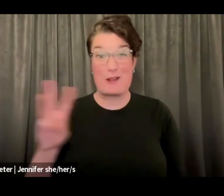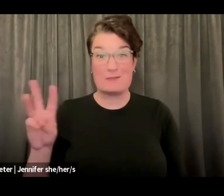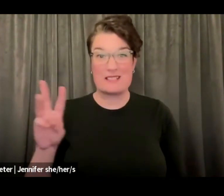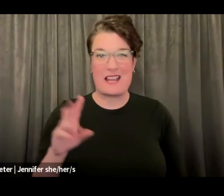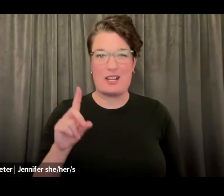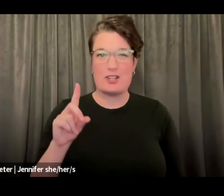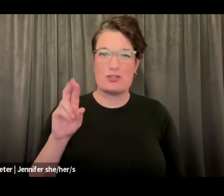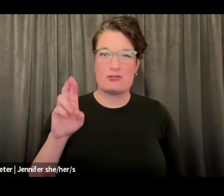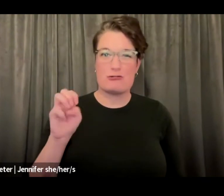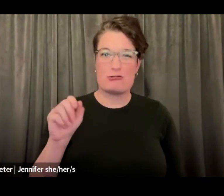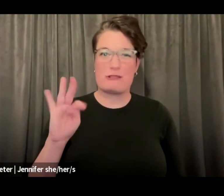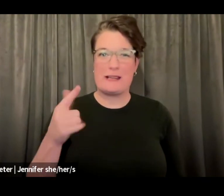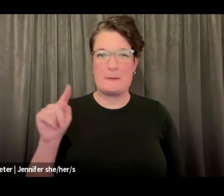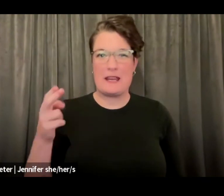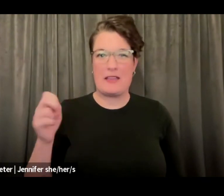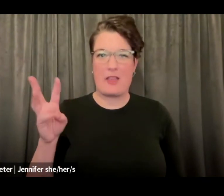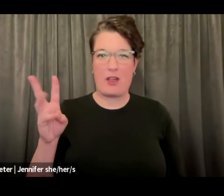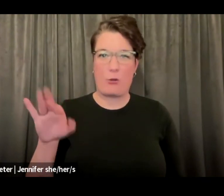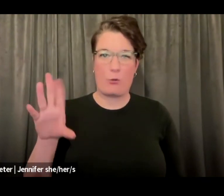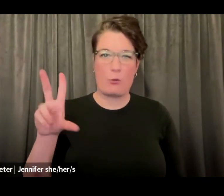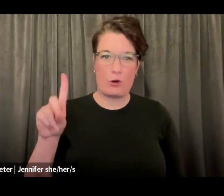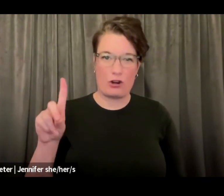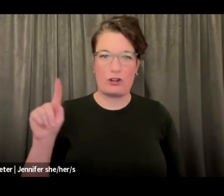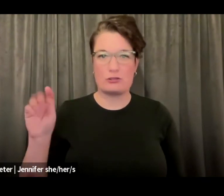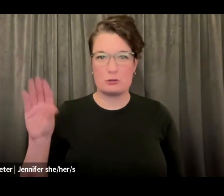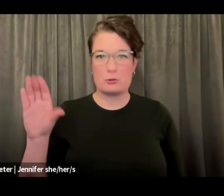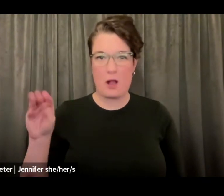Rebekah: And I'll be teaching soul candles for the days of awe workshop